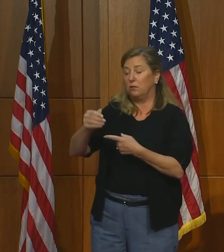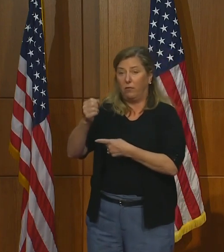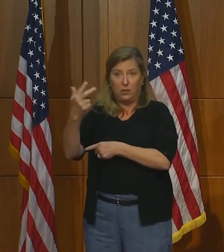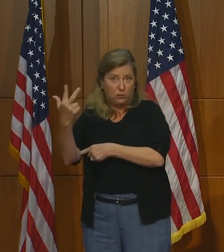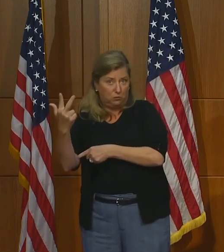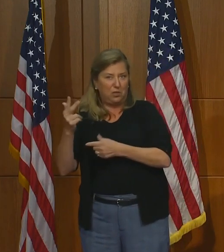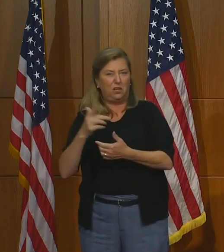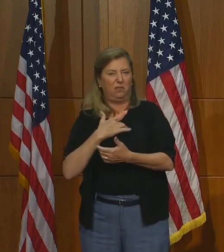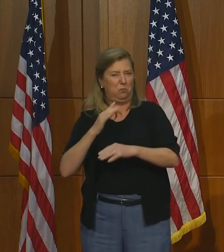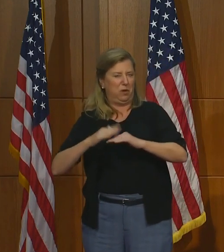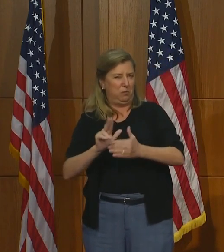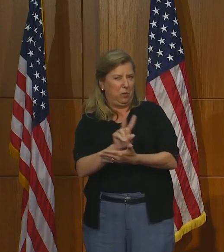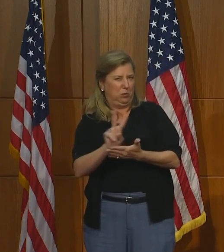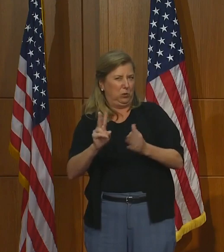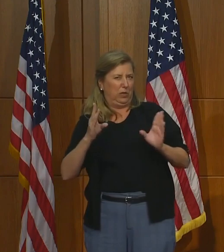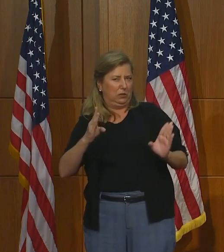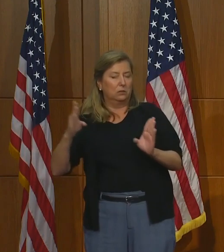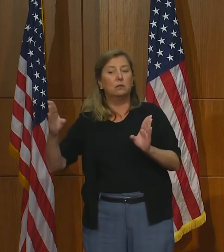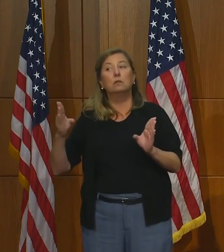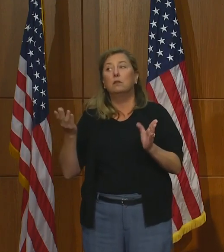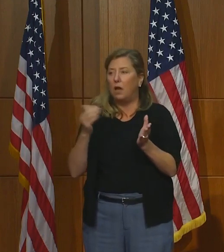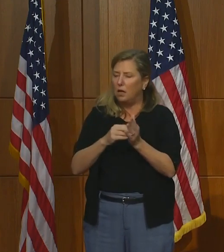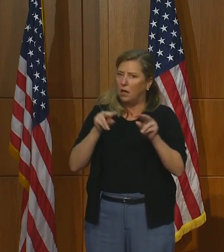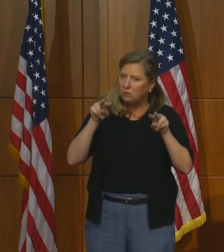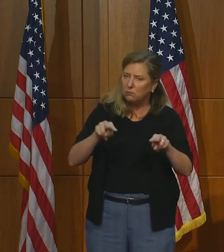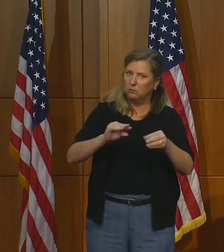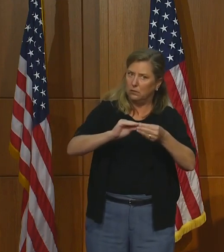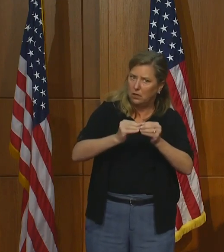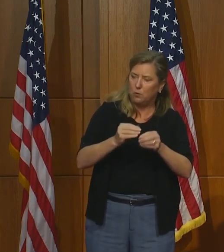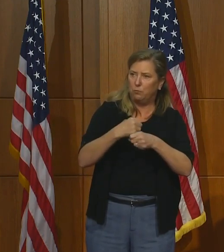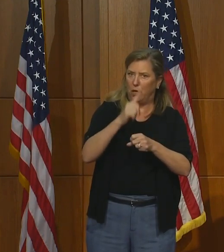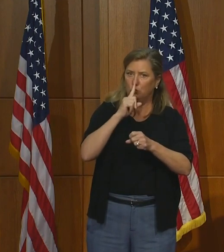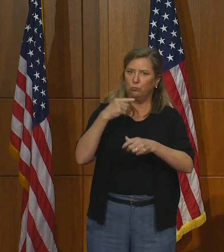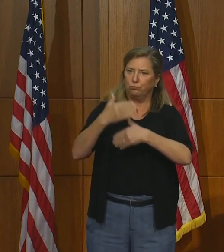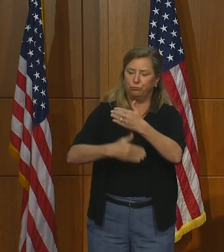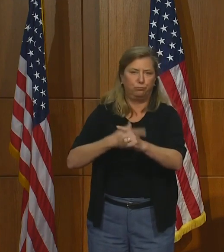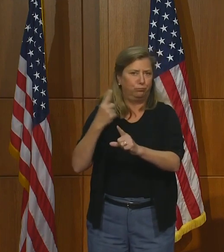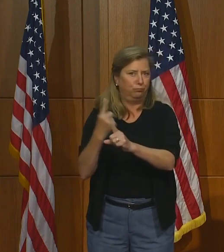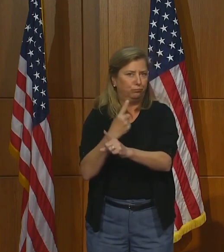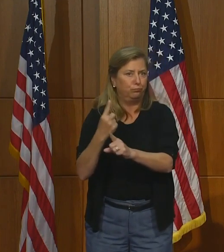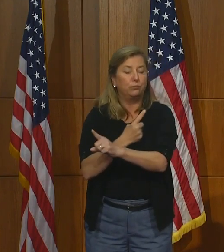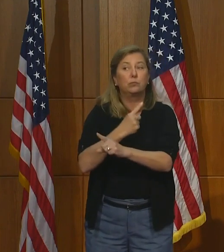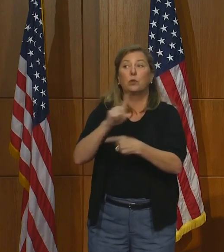BETWEEN FACE TWO AND PHASE THREE- OF THE TITLE LOOKING AT.